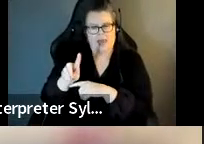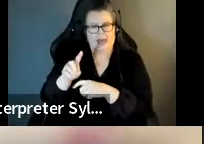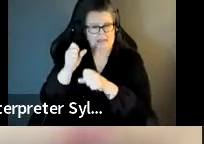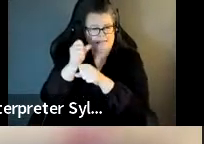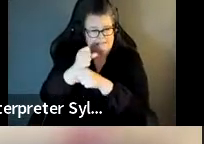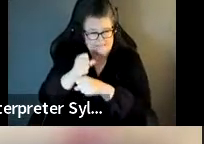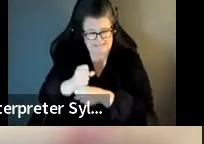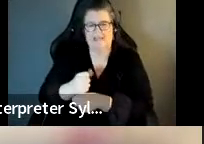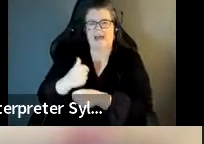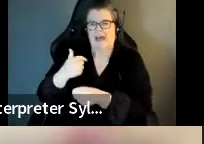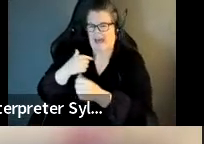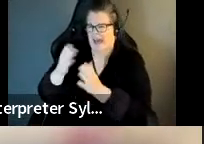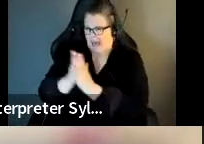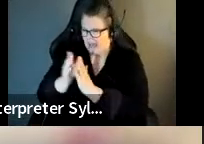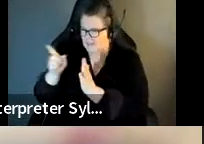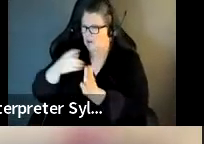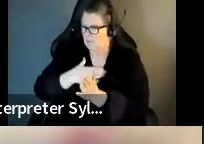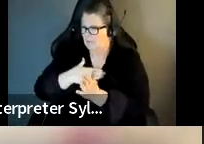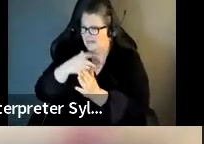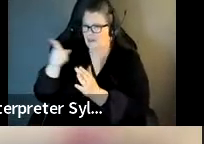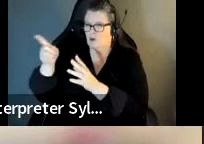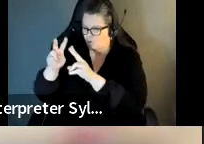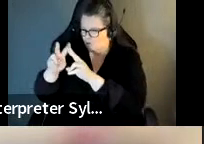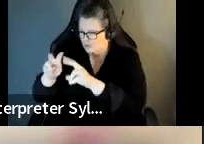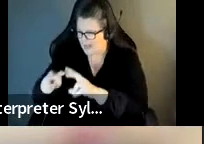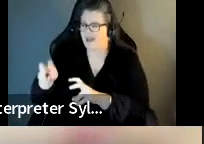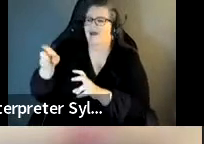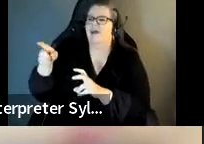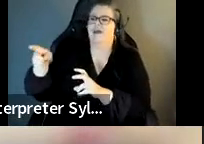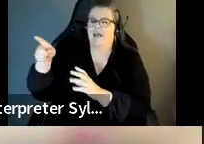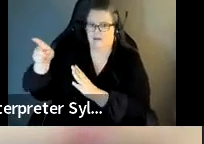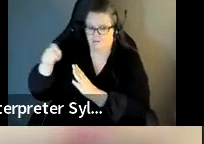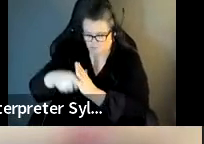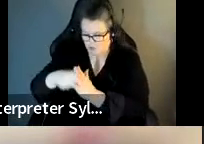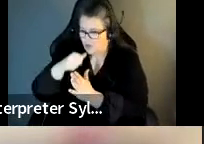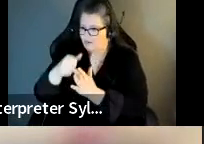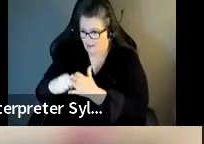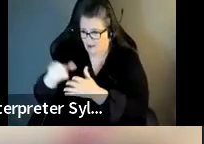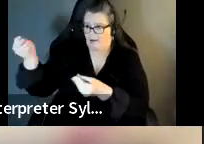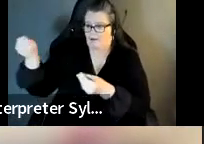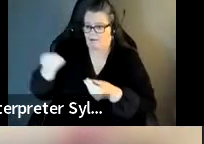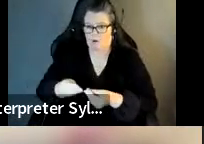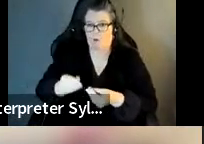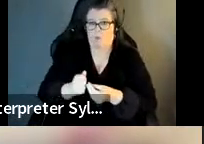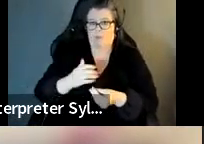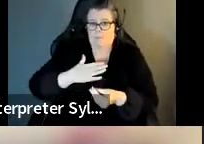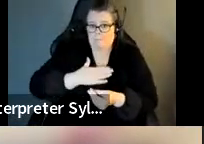study, and I will later include his letter along with his written commentary that I wish to be a part of the public record.